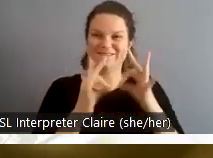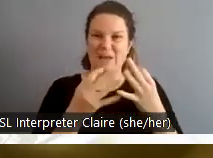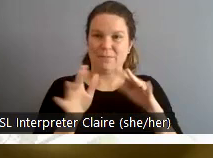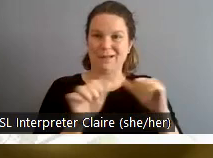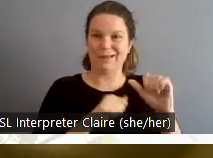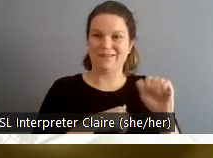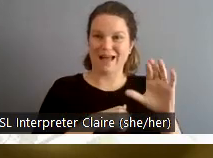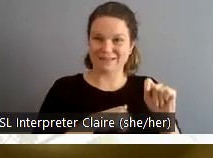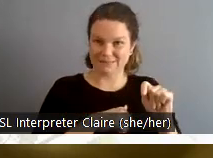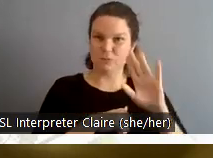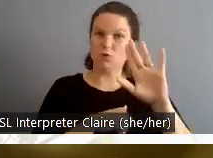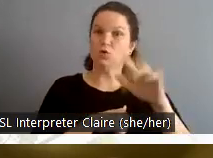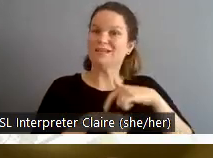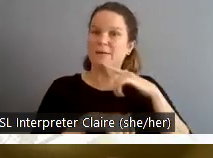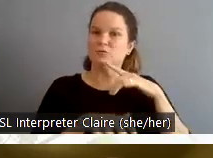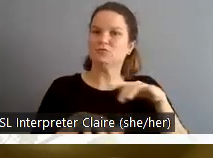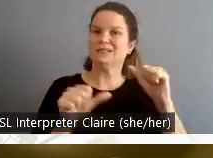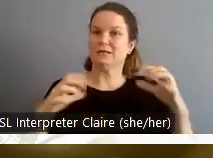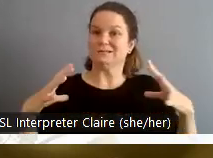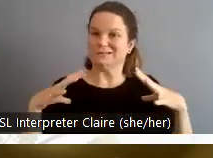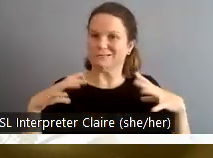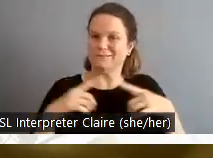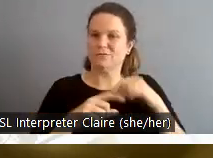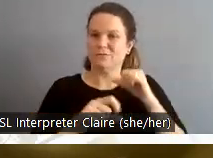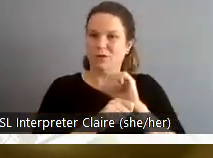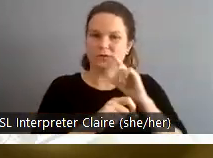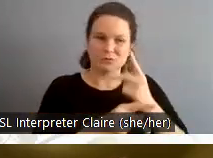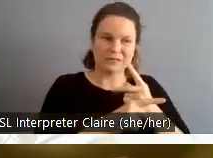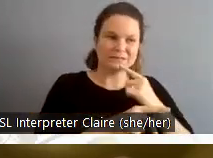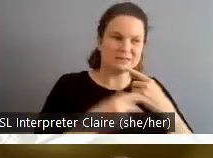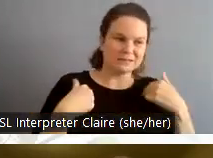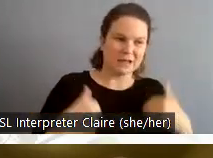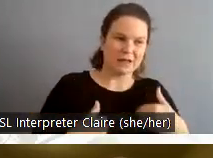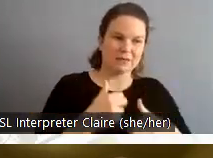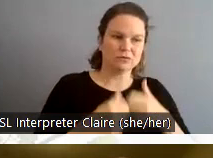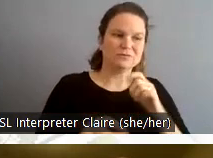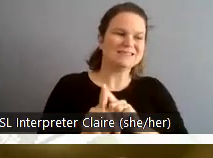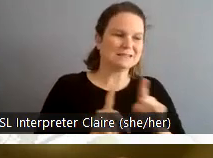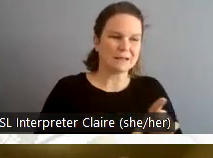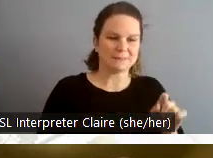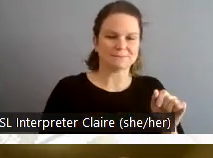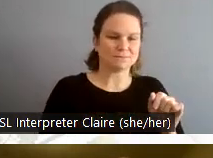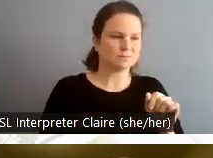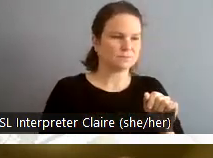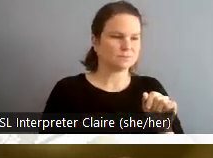right to take time away from work to help deal with a serious health condition like Long COVID. Second, I'm